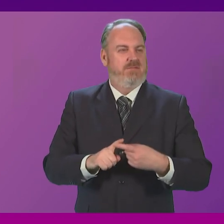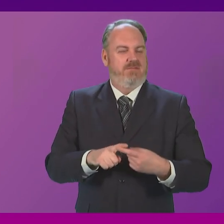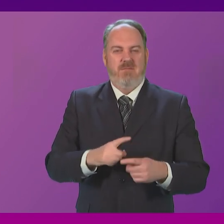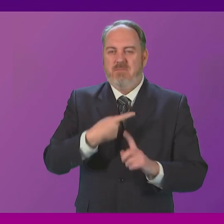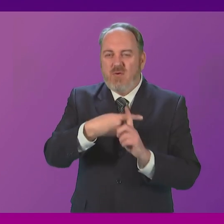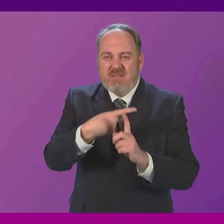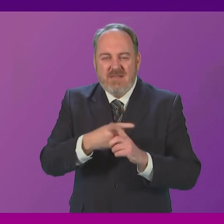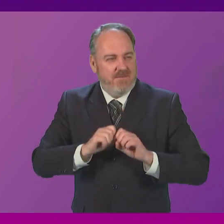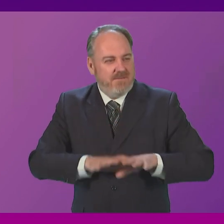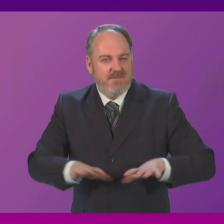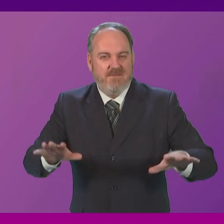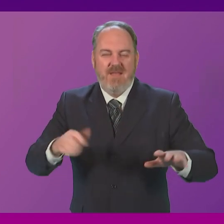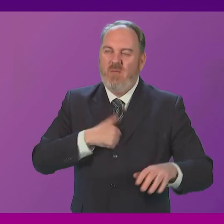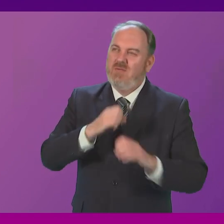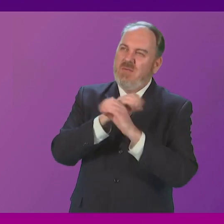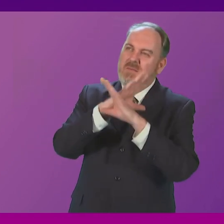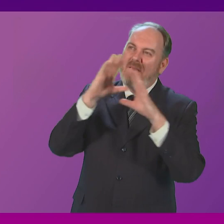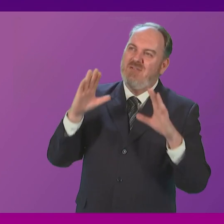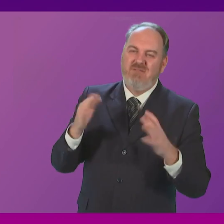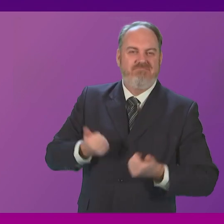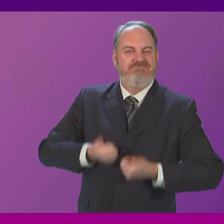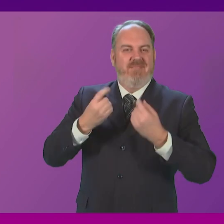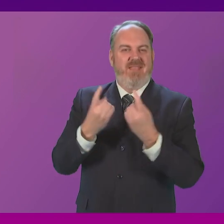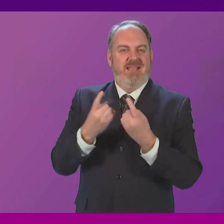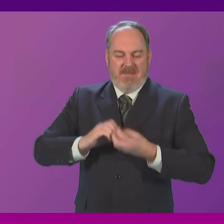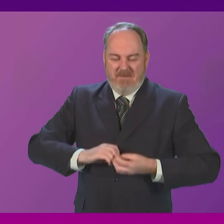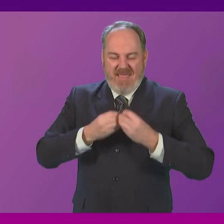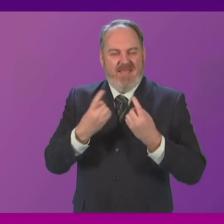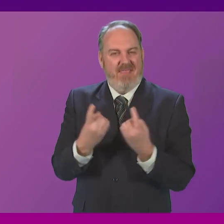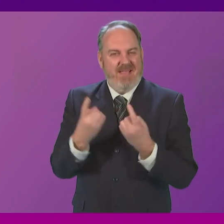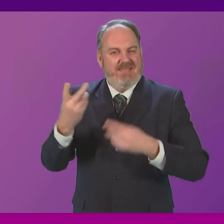I want us to imagine things again, to make things again and to harness the collective